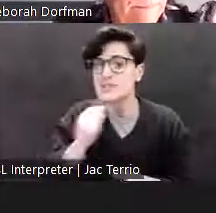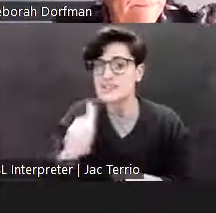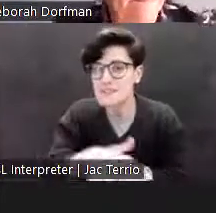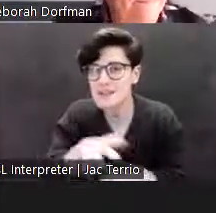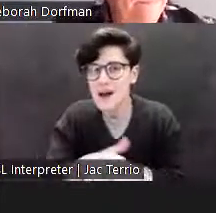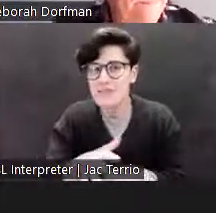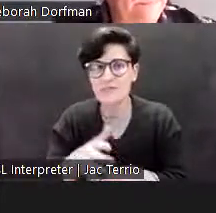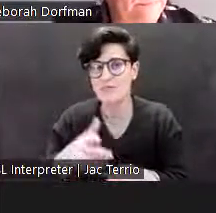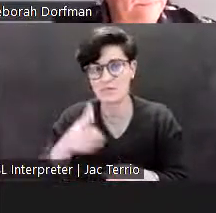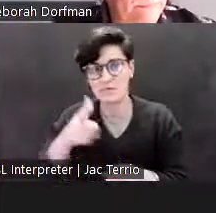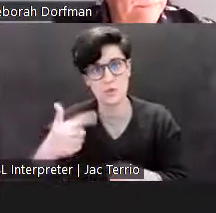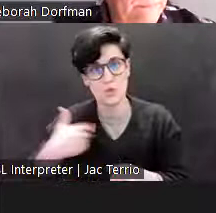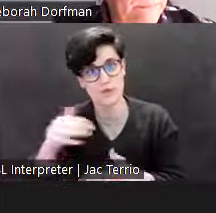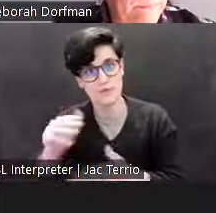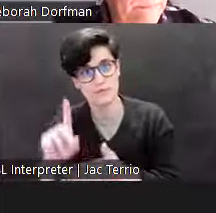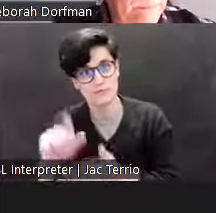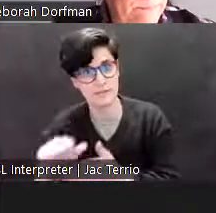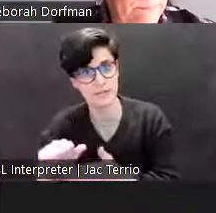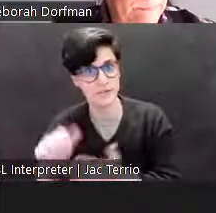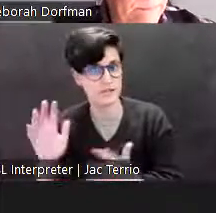a disability. you also need to be qualified for the job.